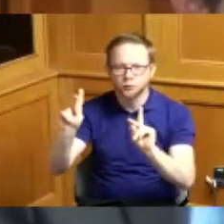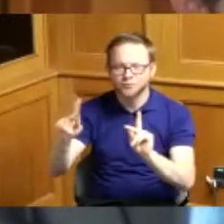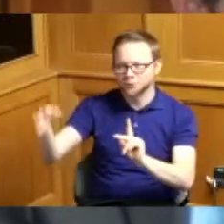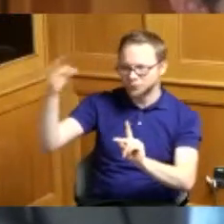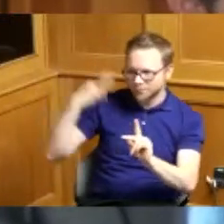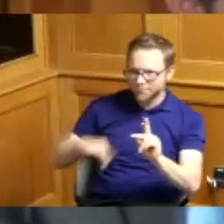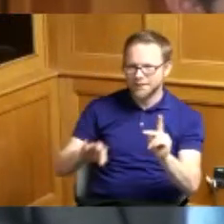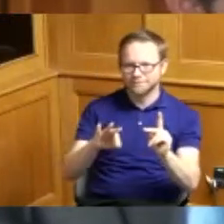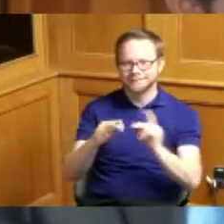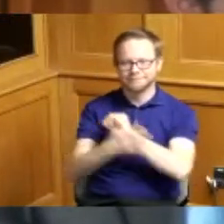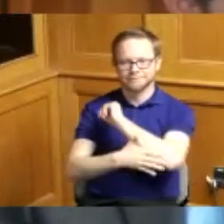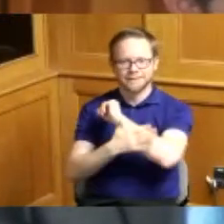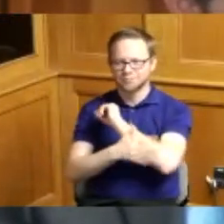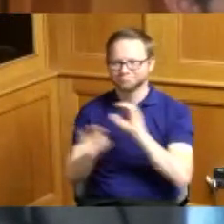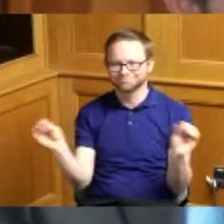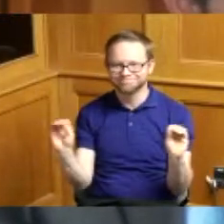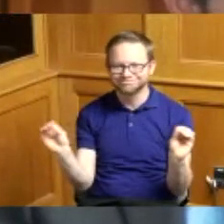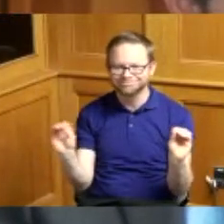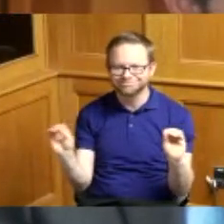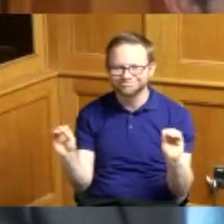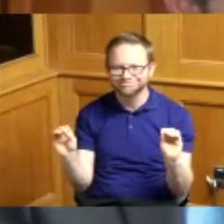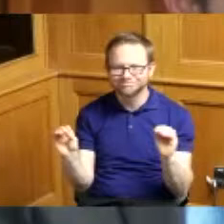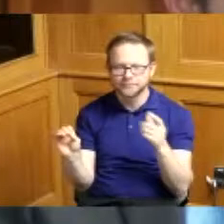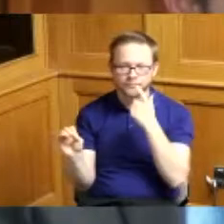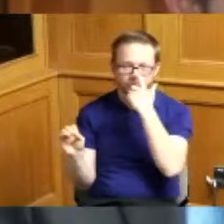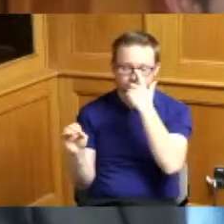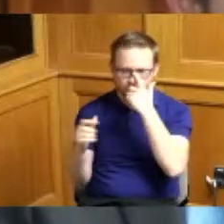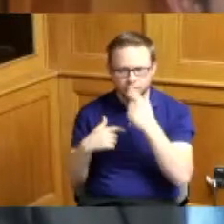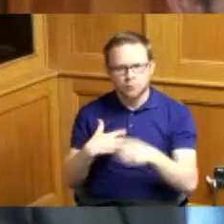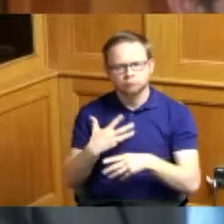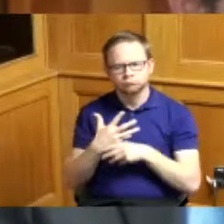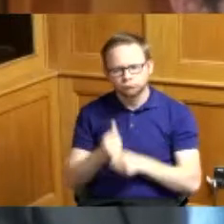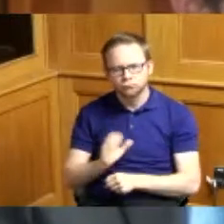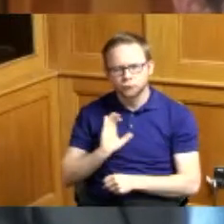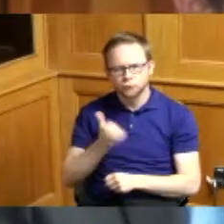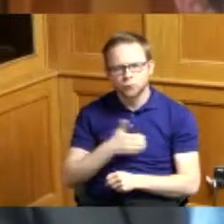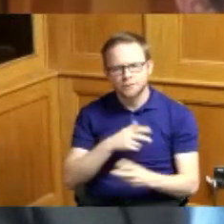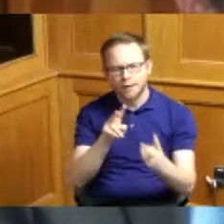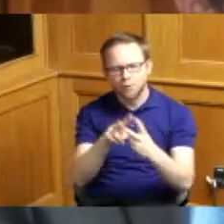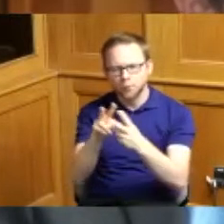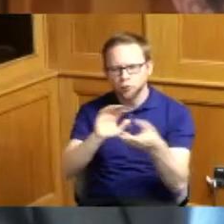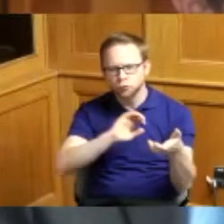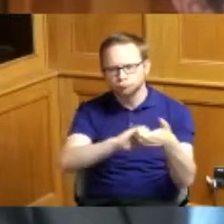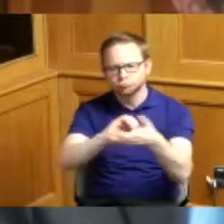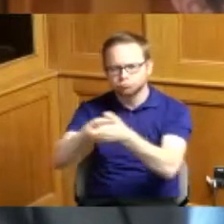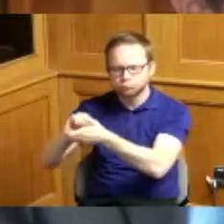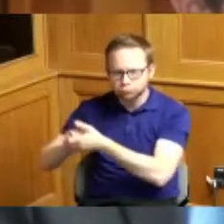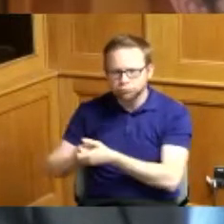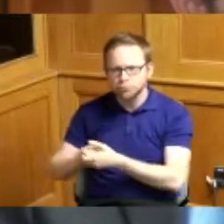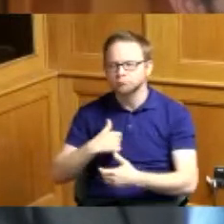region and so um I have confidence in our partners I have confidence in the county and our ability to